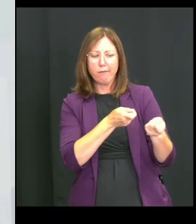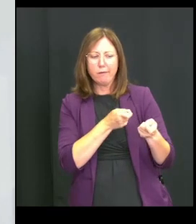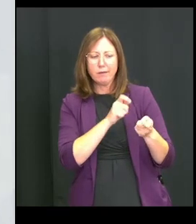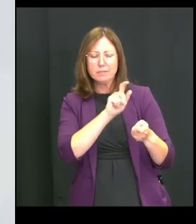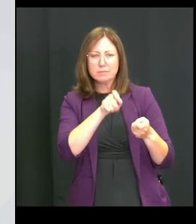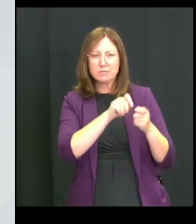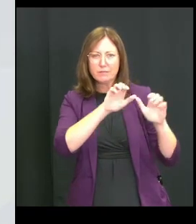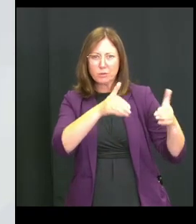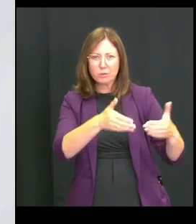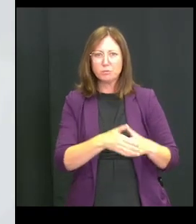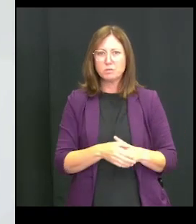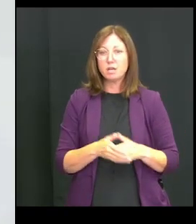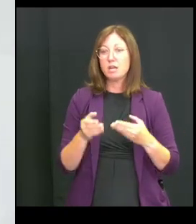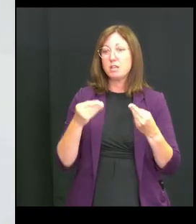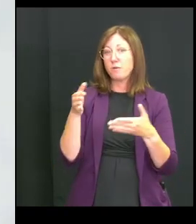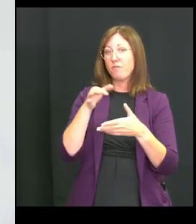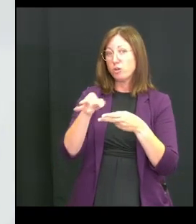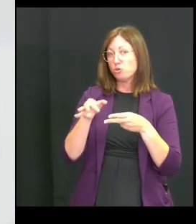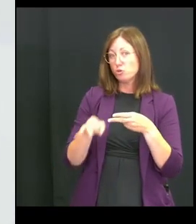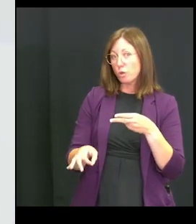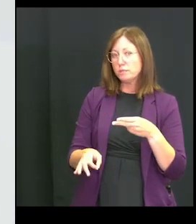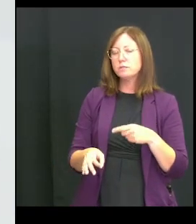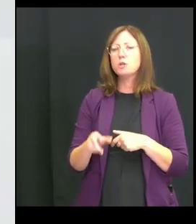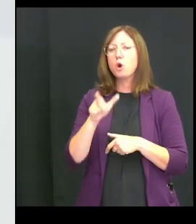They have choices about who they court, and who they don't.